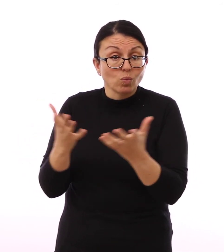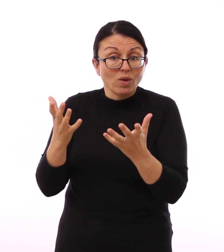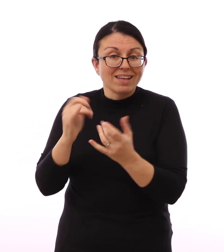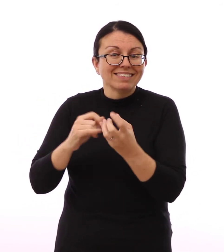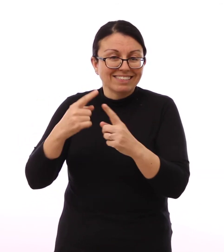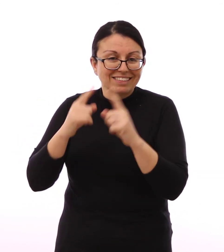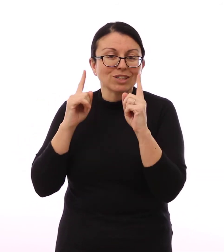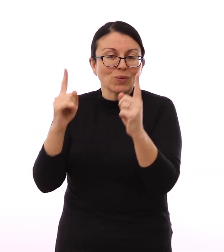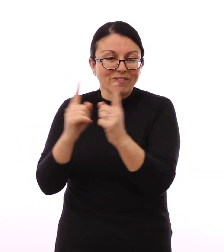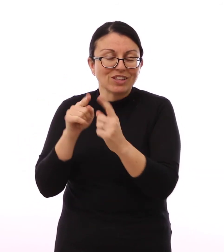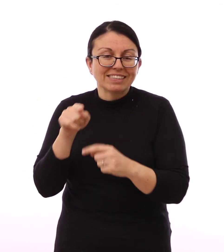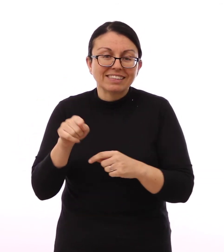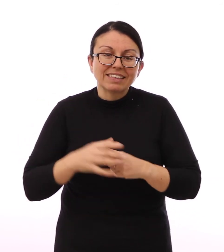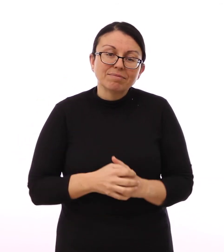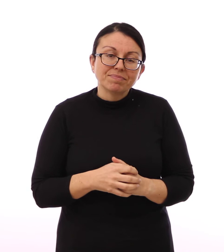at the University of Sussex.